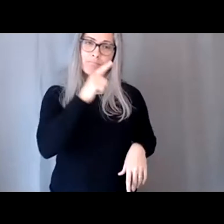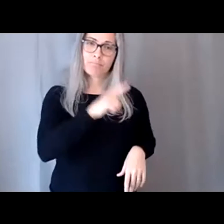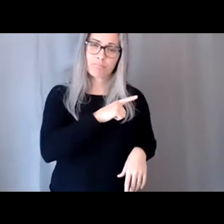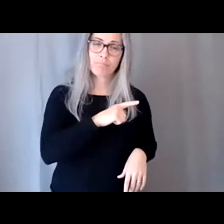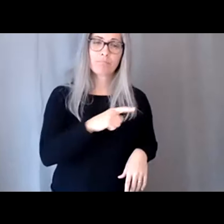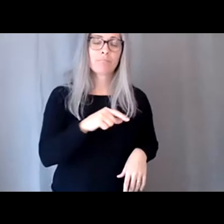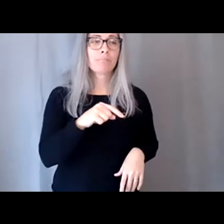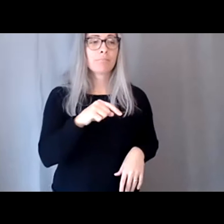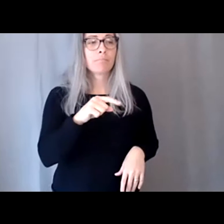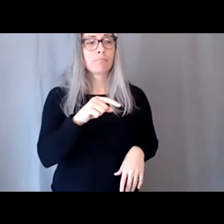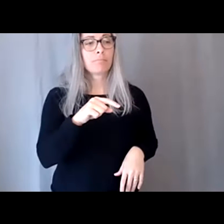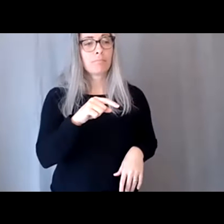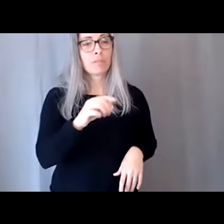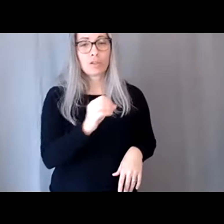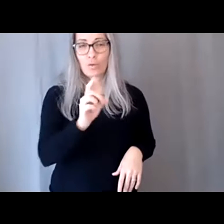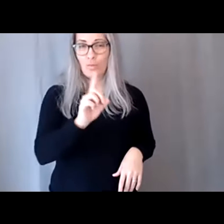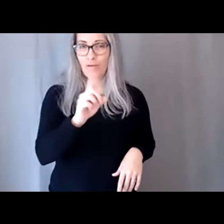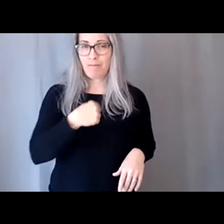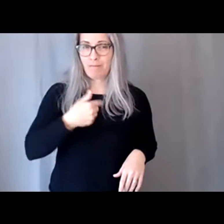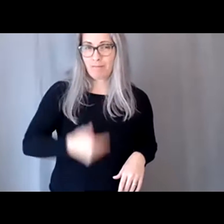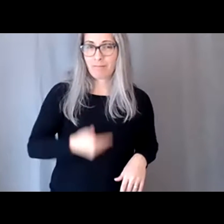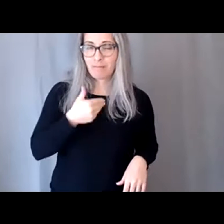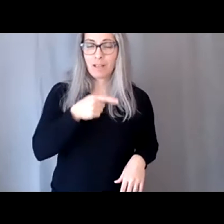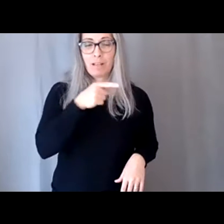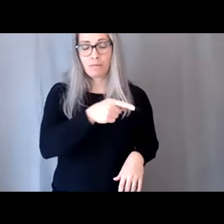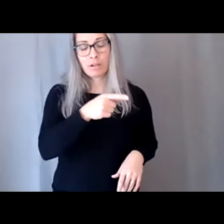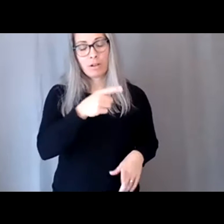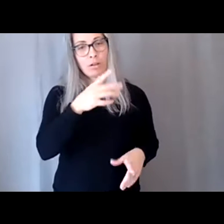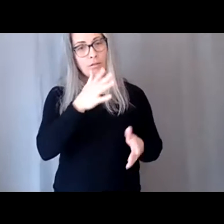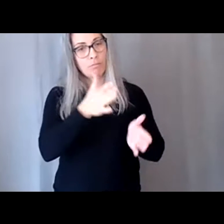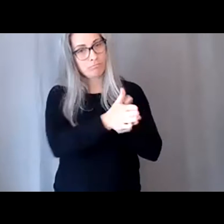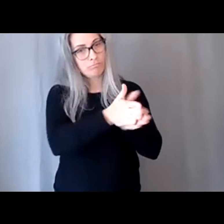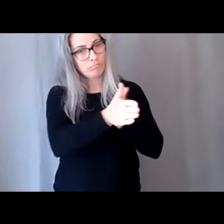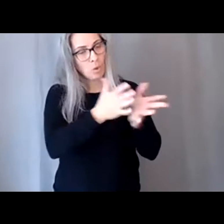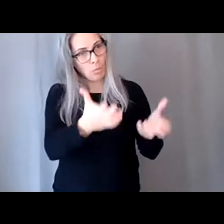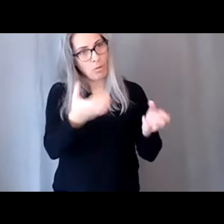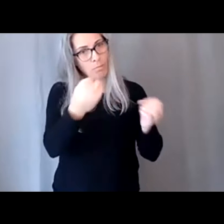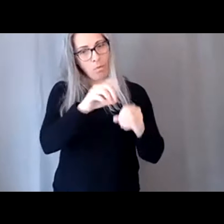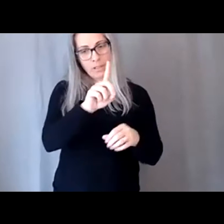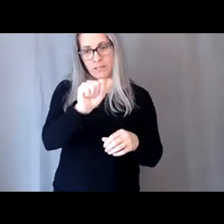knowing more about bringing disability studies perspectives into their training but I